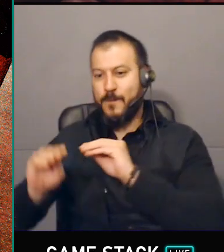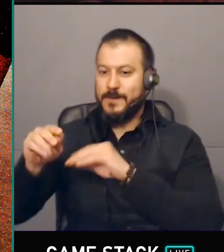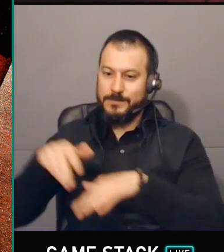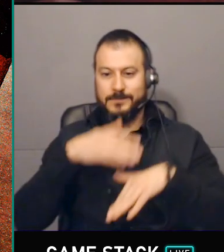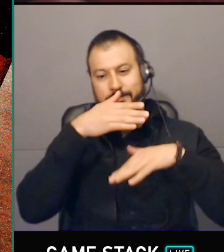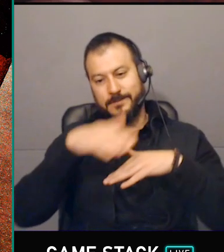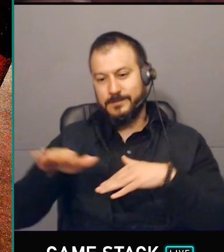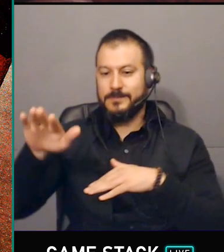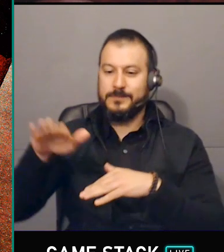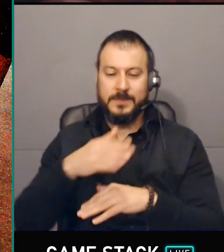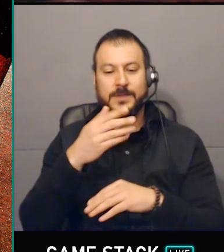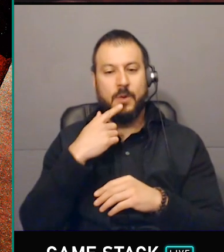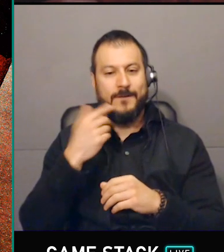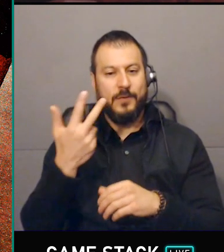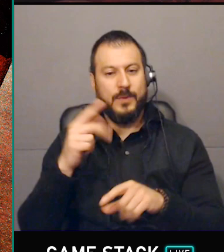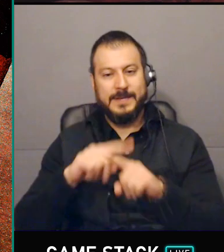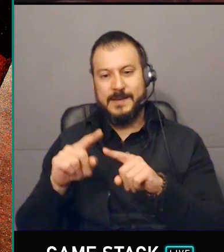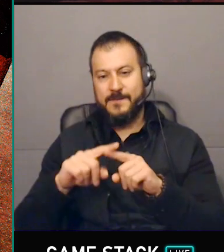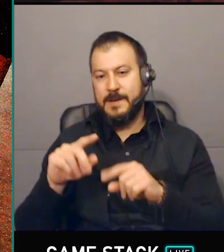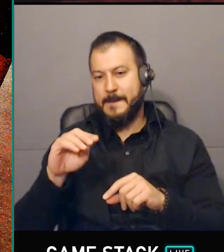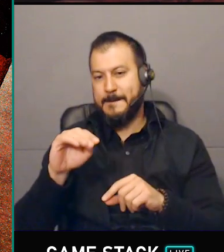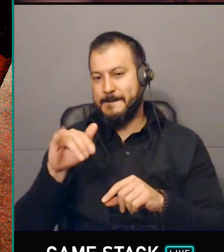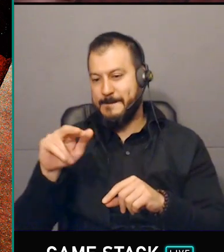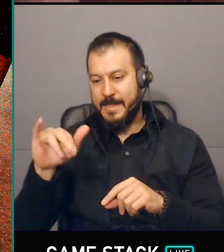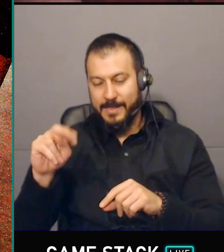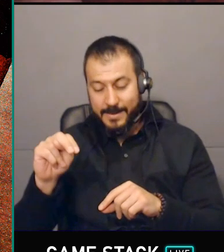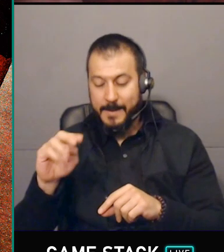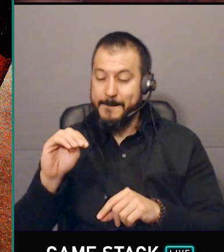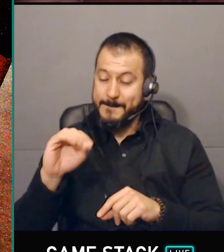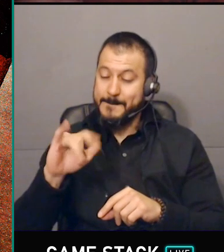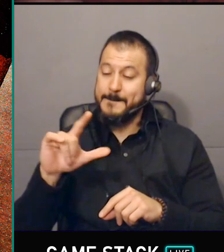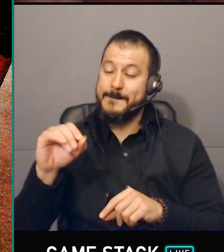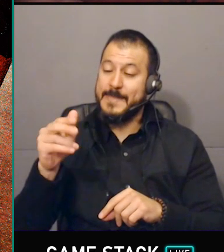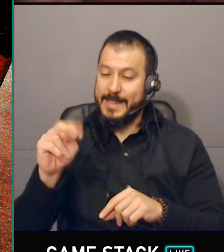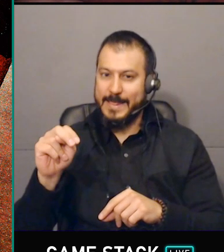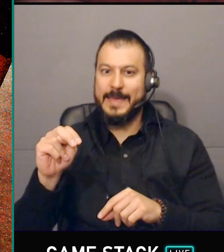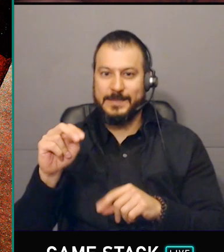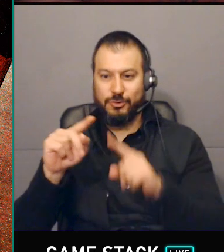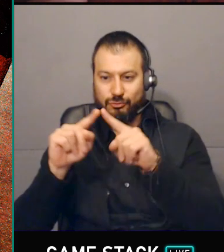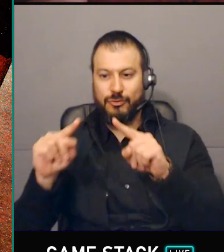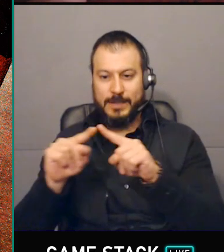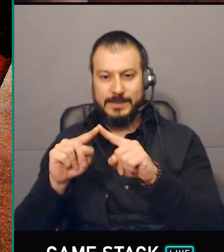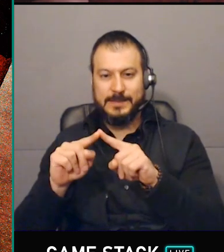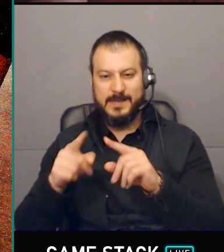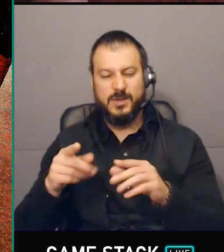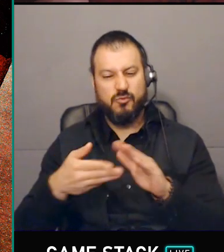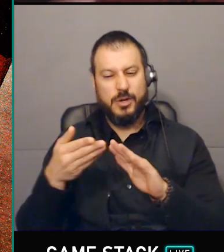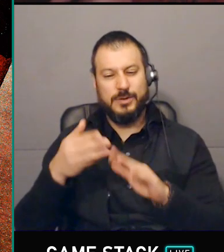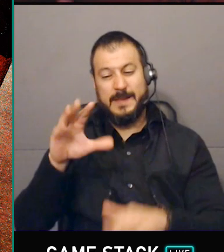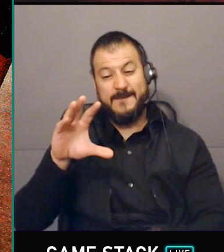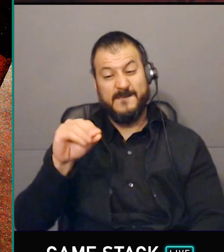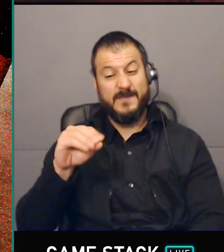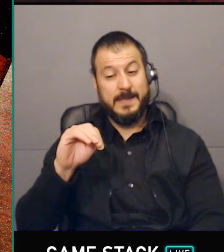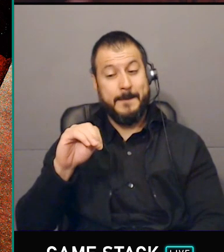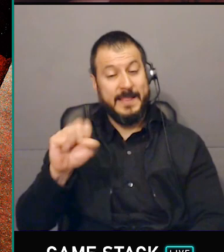And so there's 3,000,000 emissive triangles dynamic and this renders in about 50 milliseconds, which is really quite good,